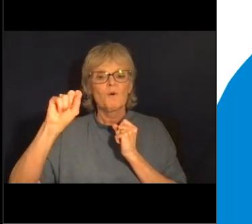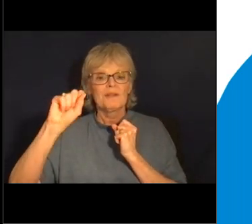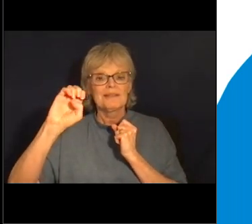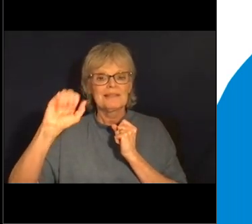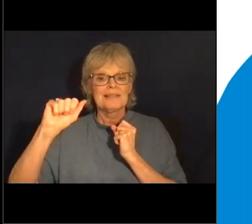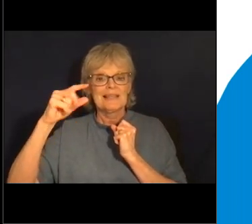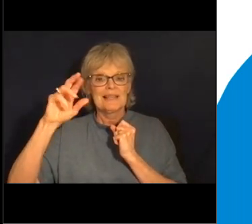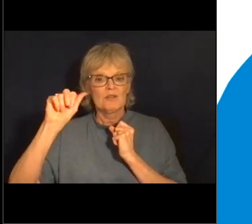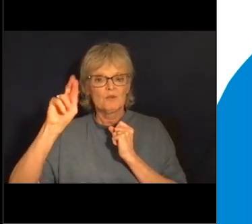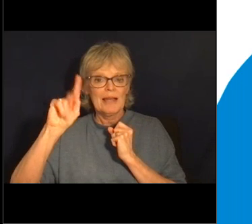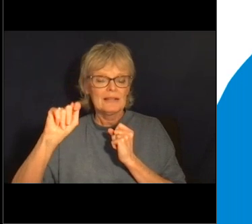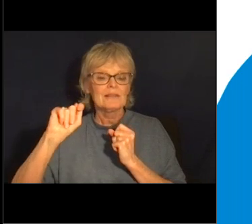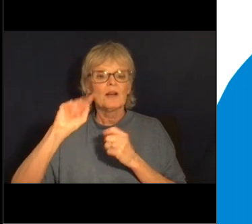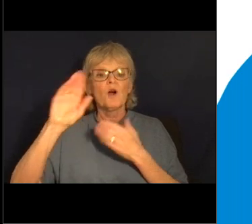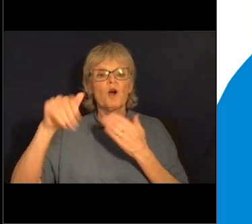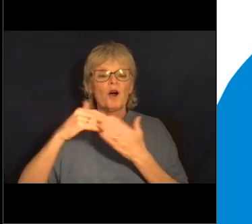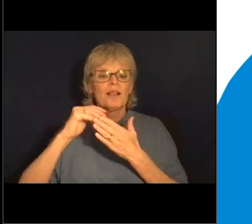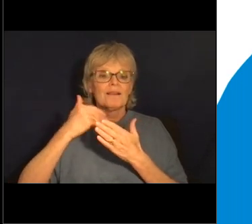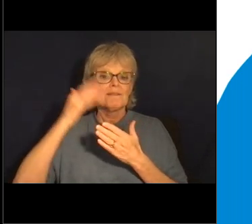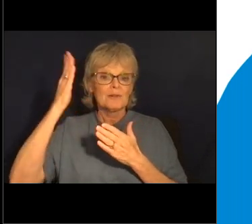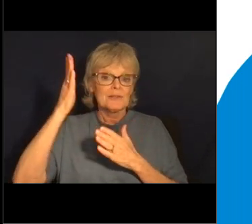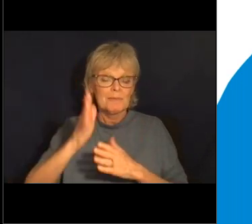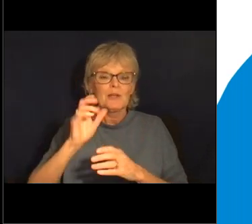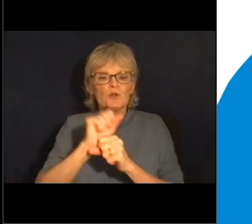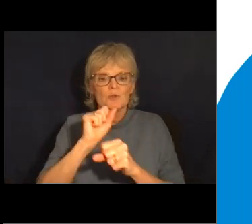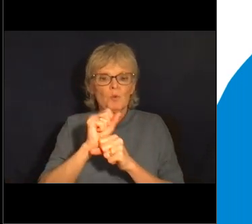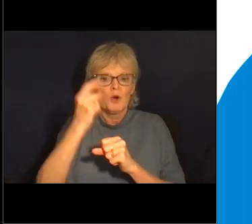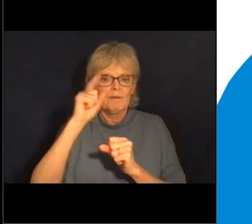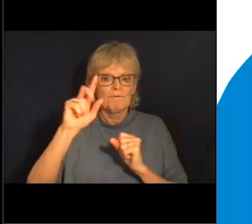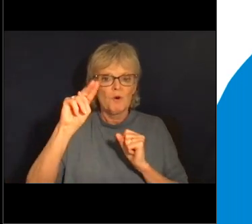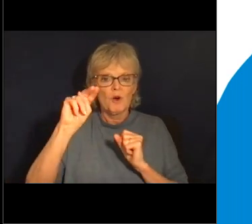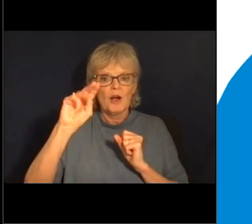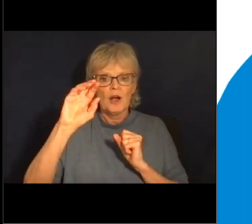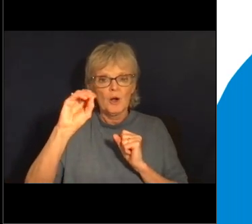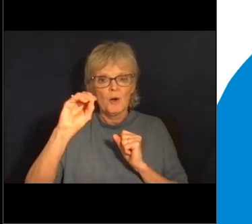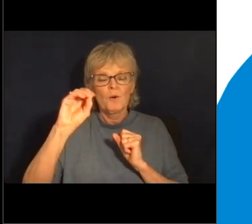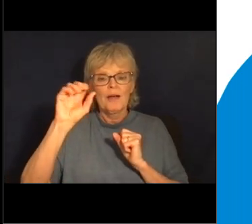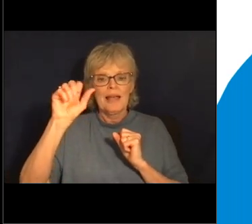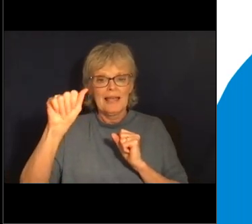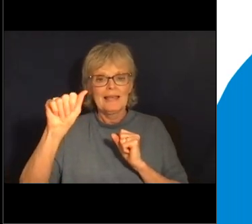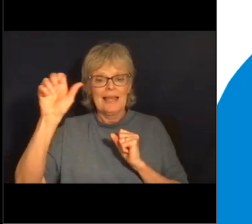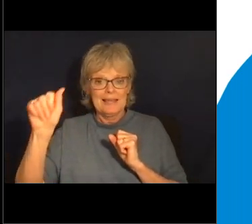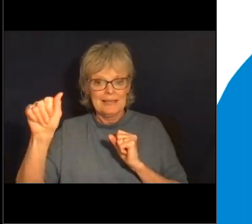All of our speakers work for some part of NOAA. That's N O A A,